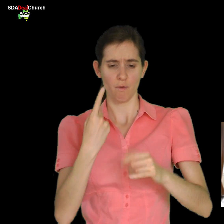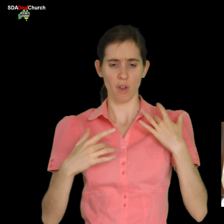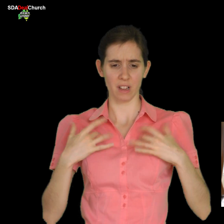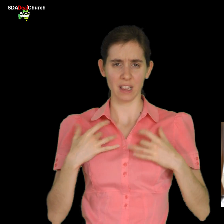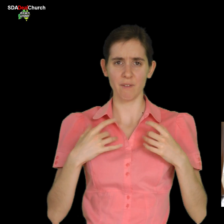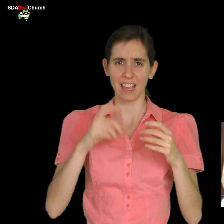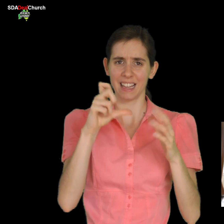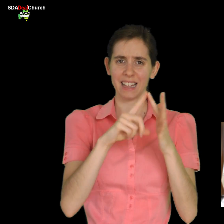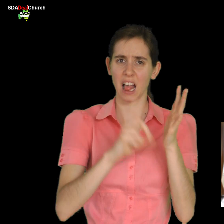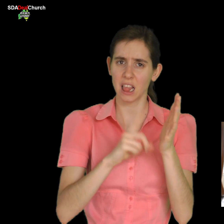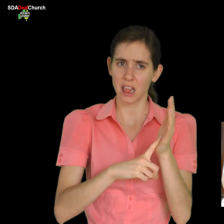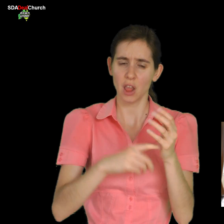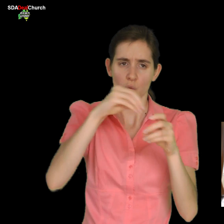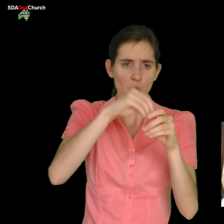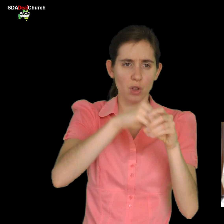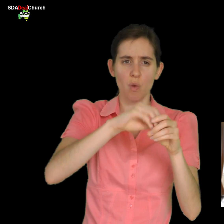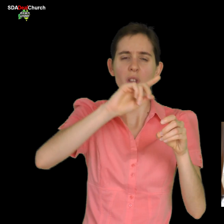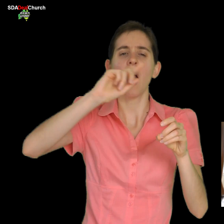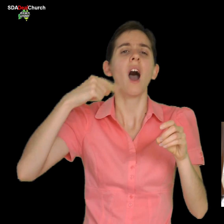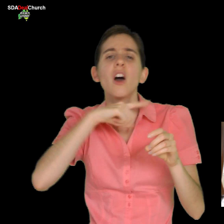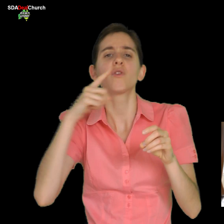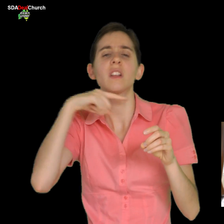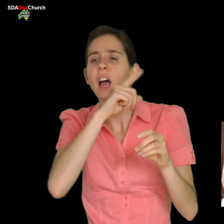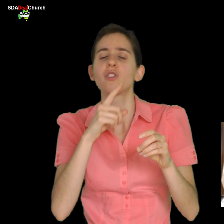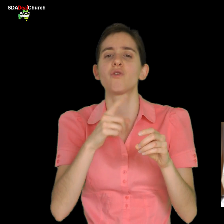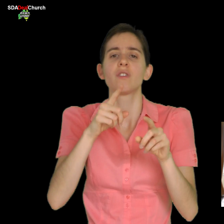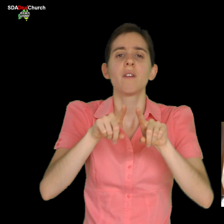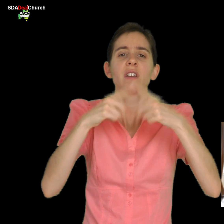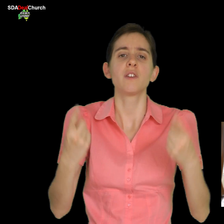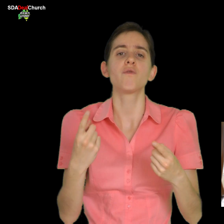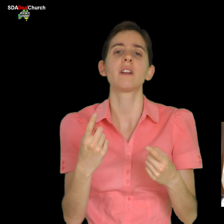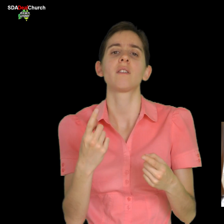of different types of very large molecules, including the genetic code